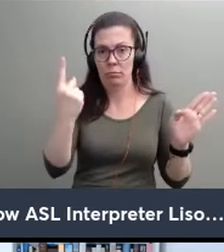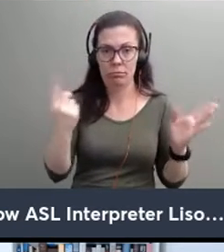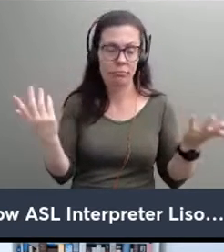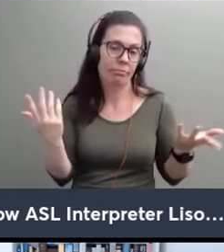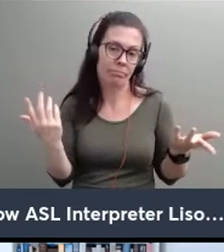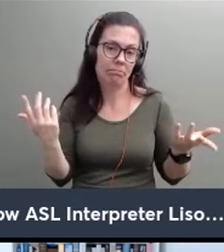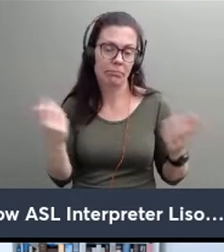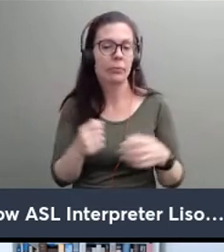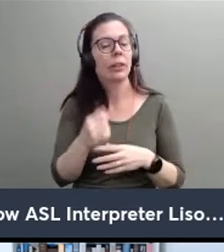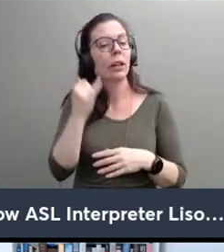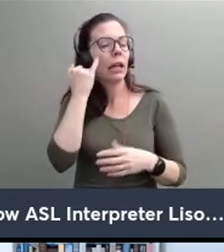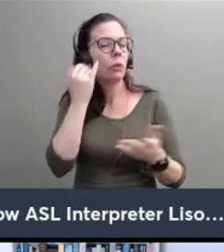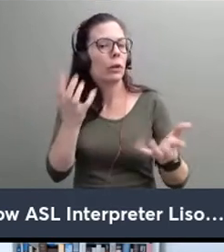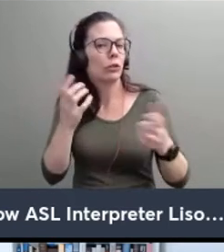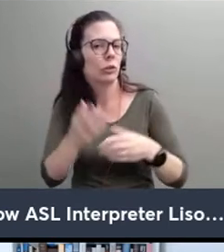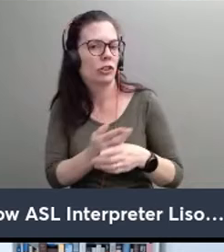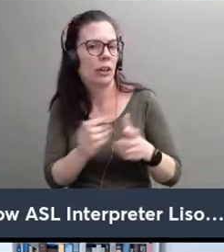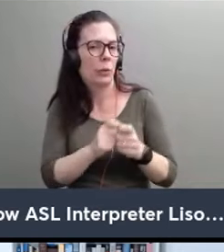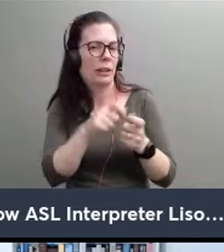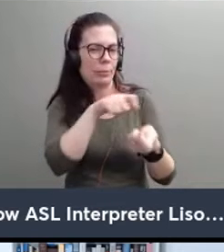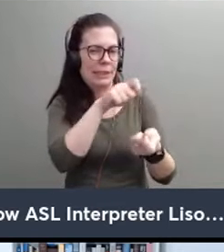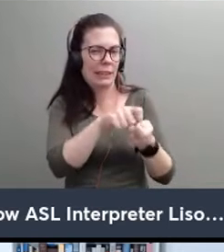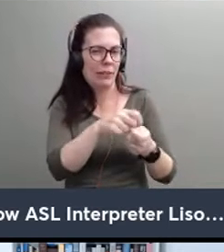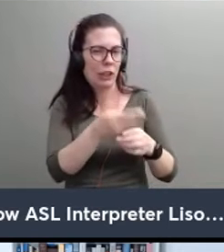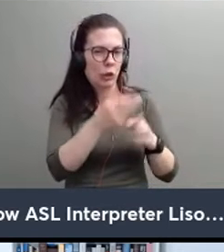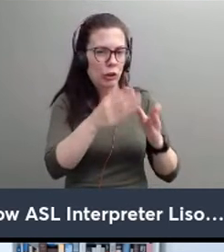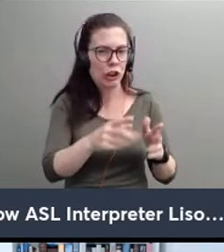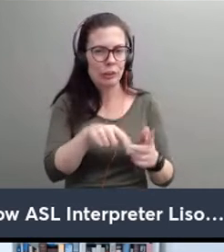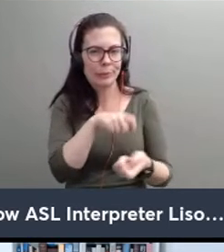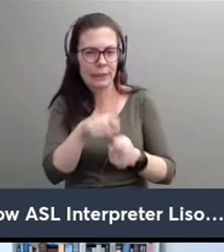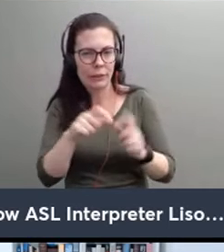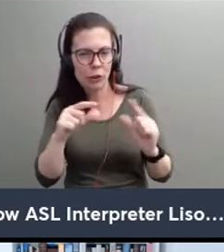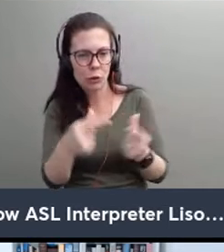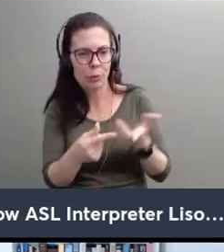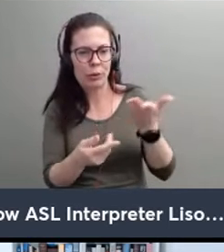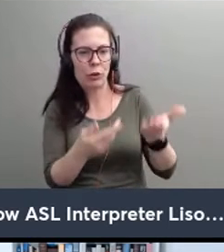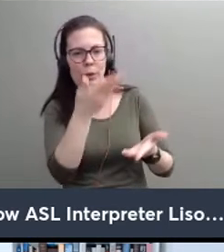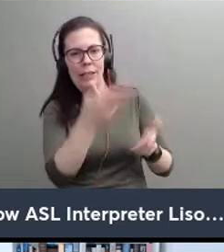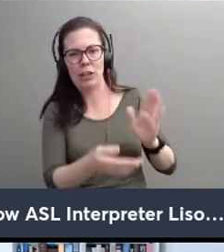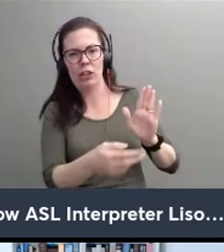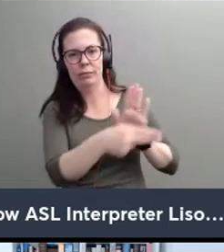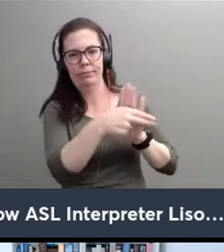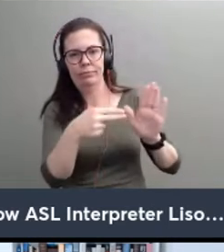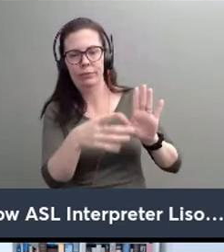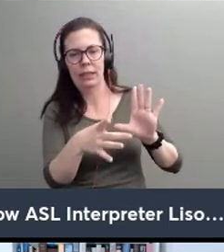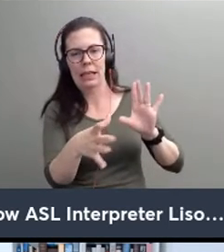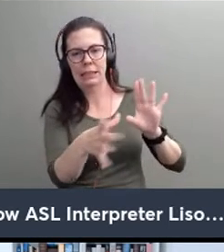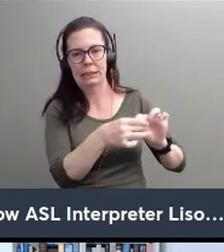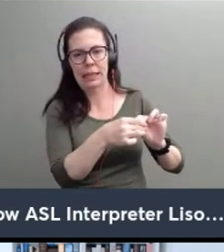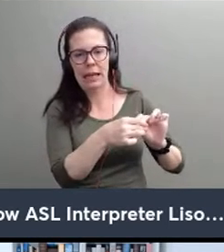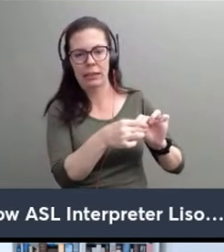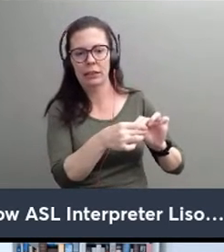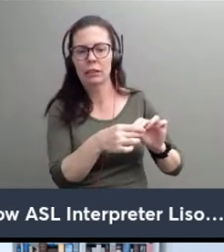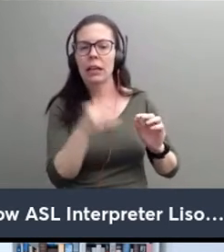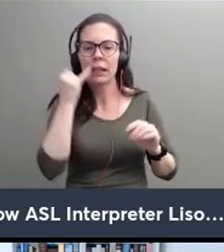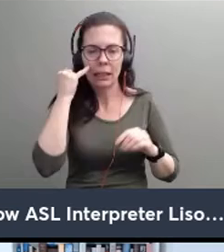If you want to share it with specific users or groups, you type them here, provided they are already provisioned in QuickSight.